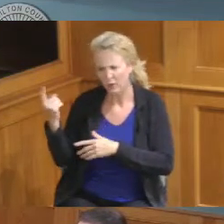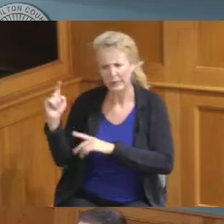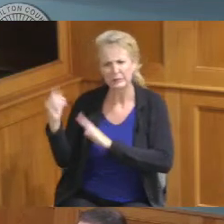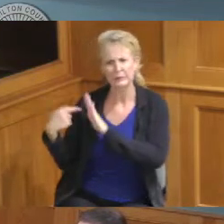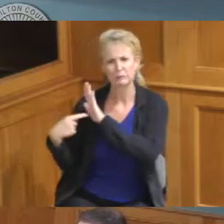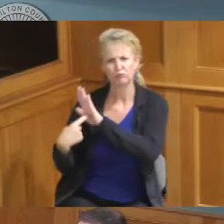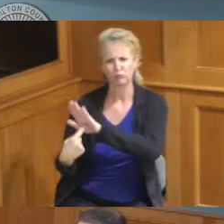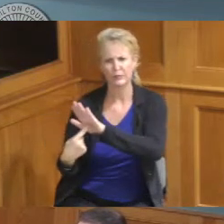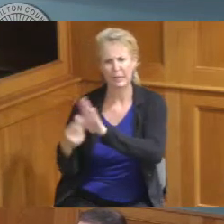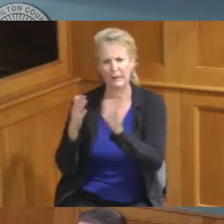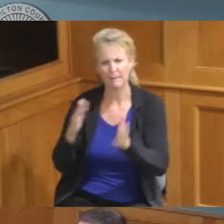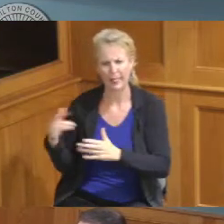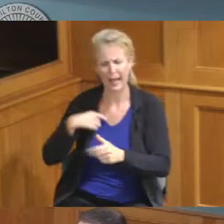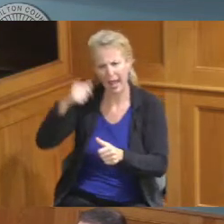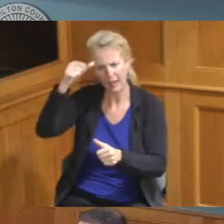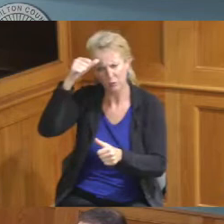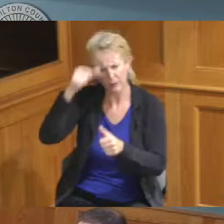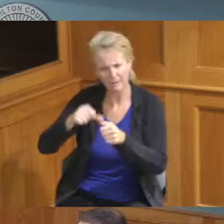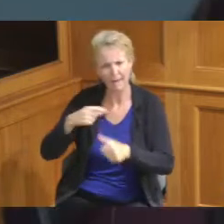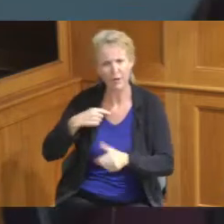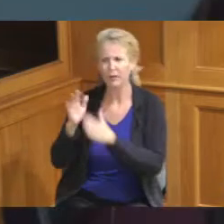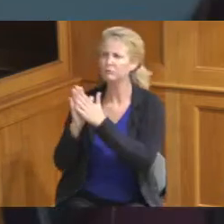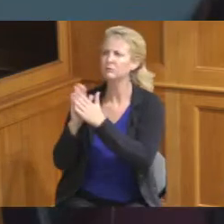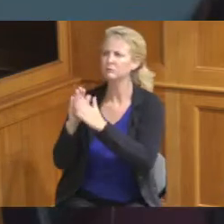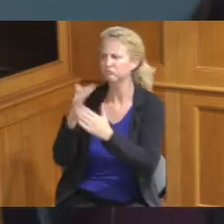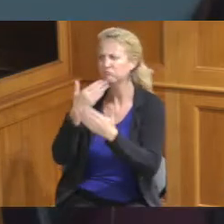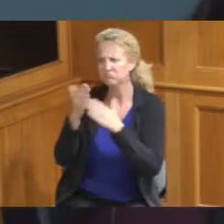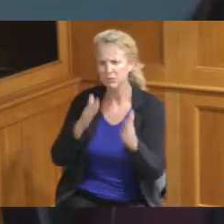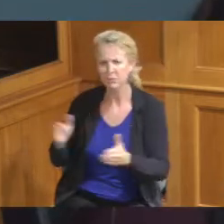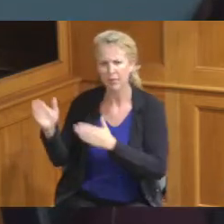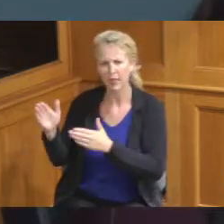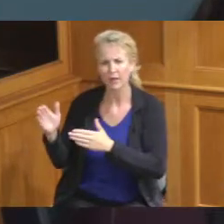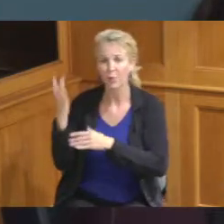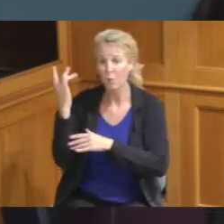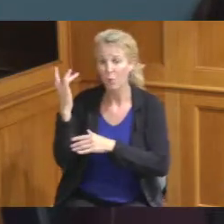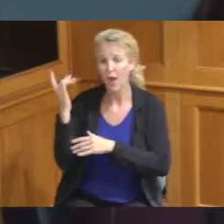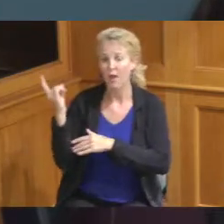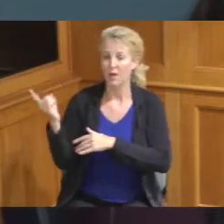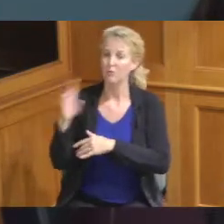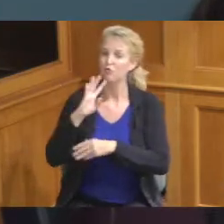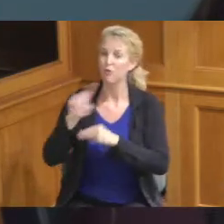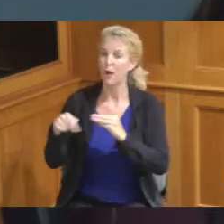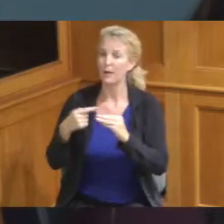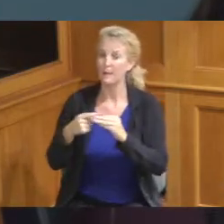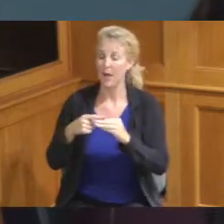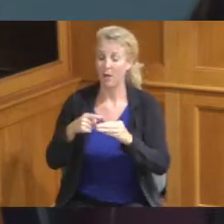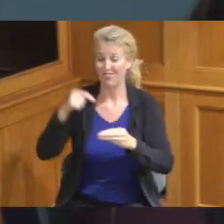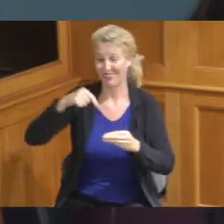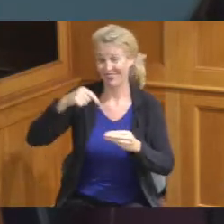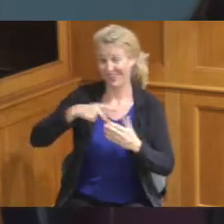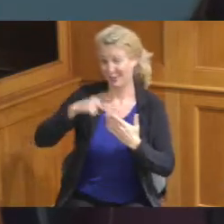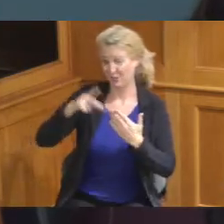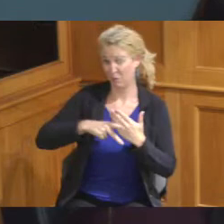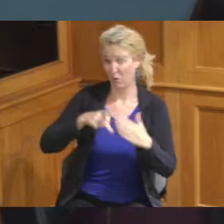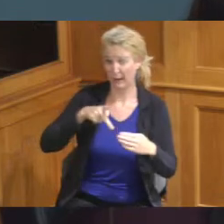complimenting on the plan as it relates to when they were going to cut it off and I think that's